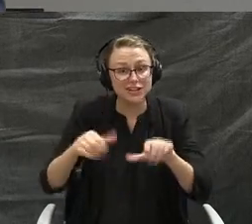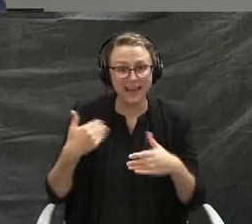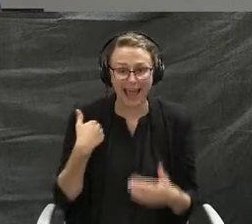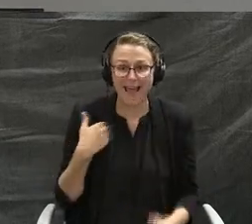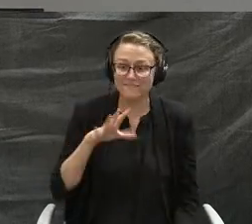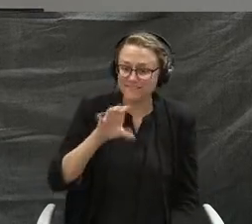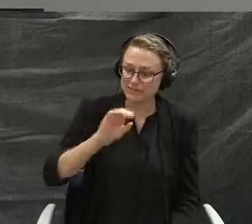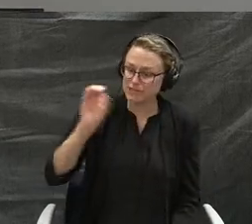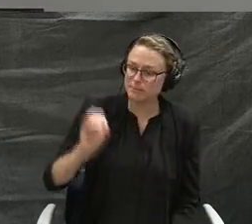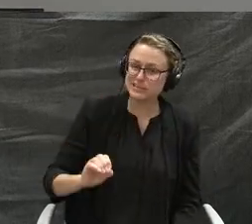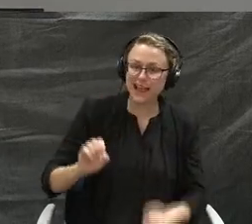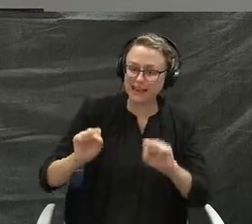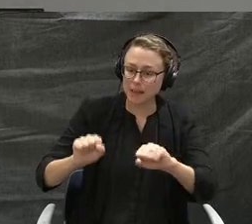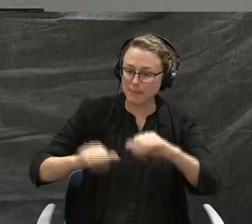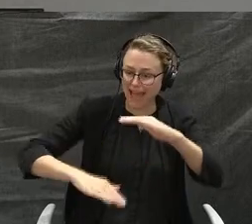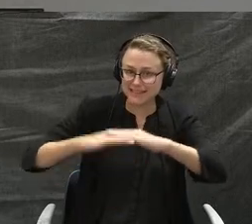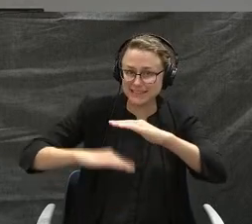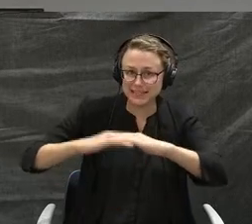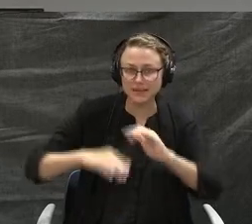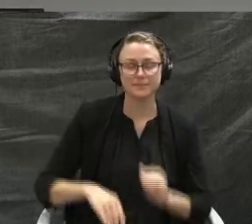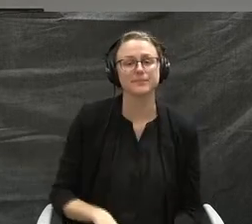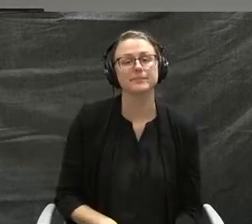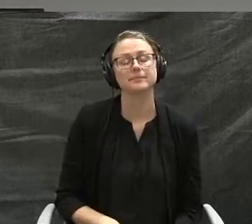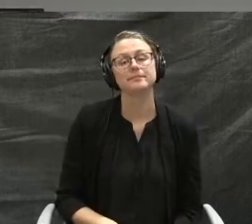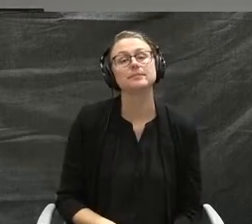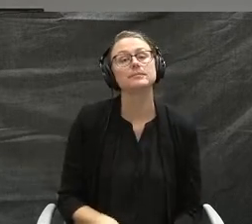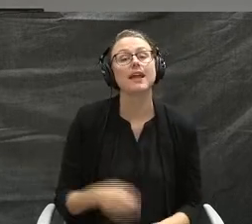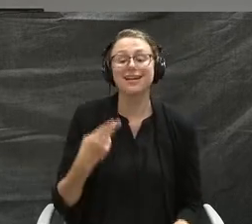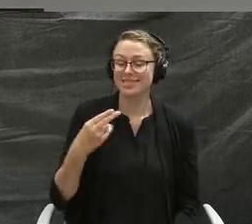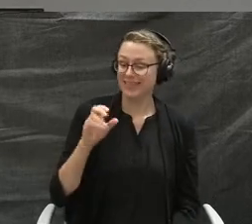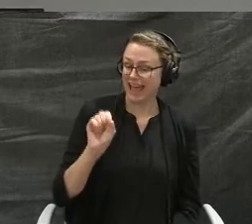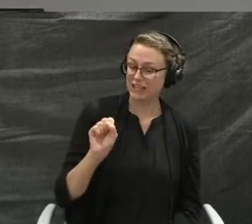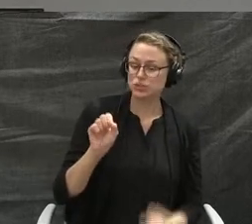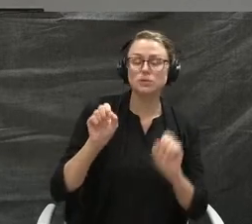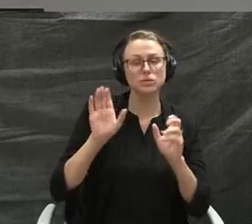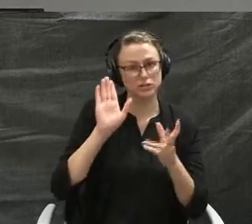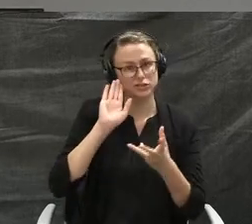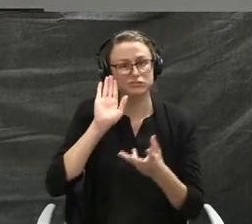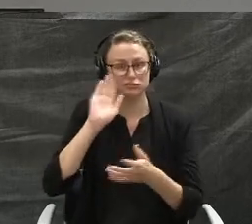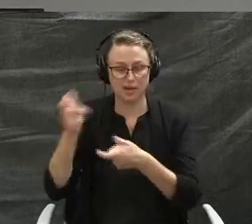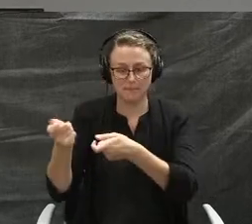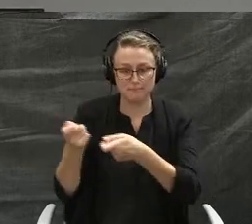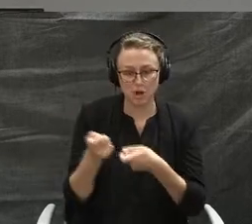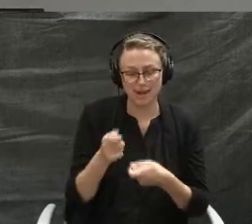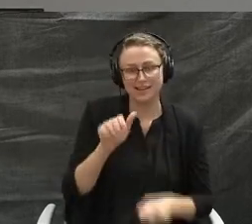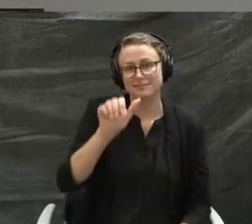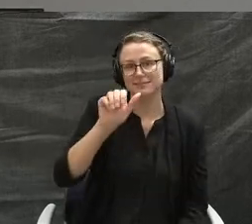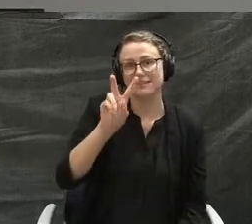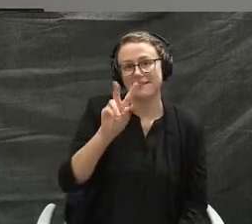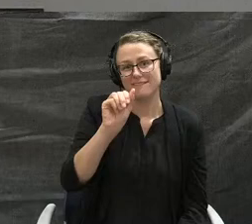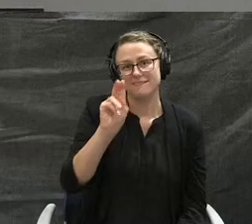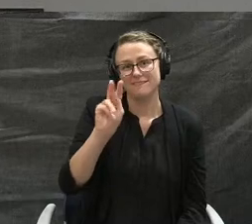really need to. You would also focus on the high school and bring in. Vantage would also focus on the science research